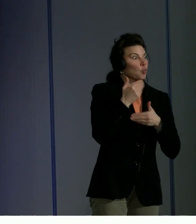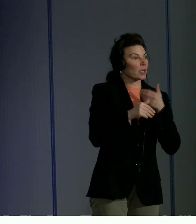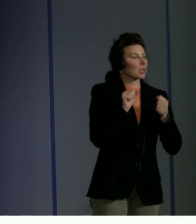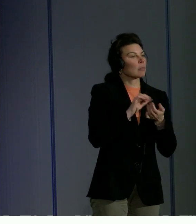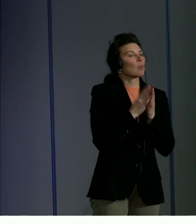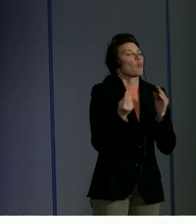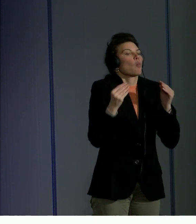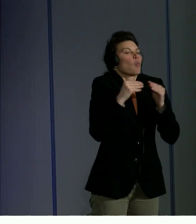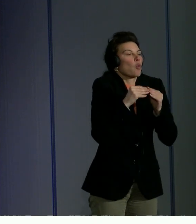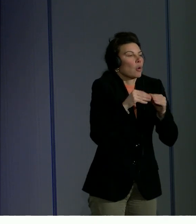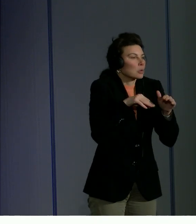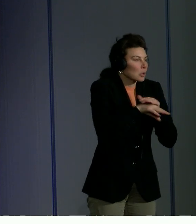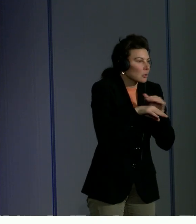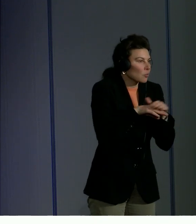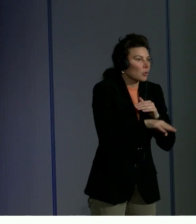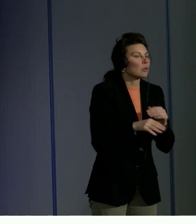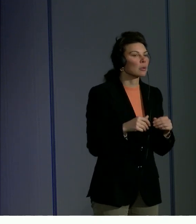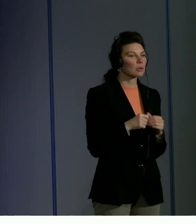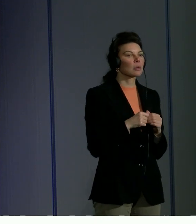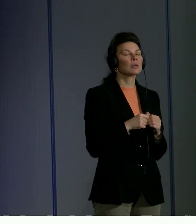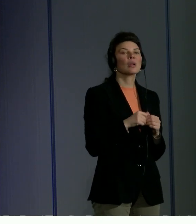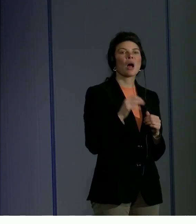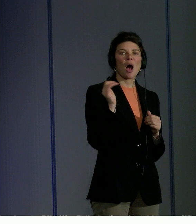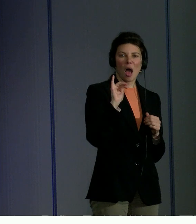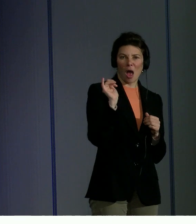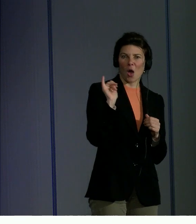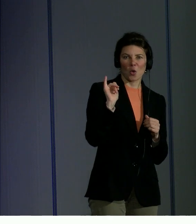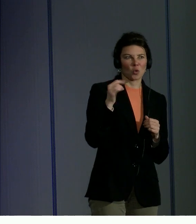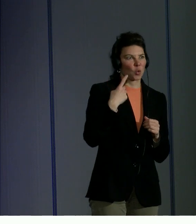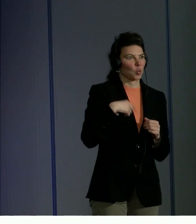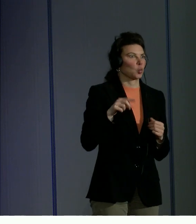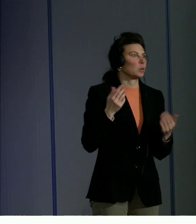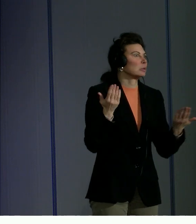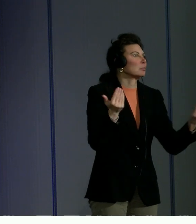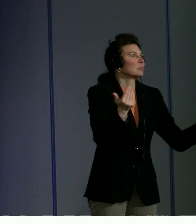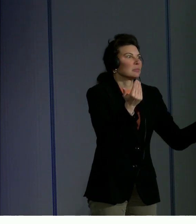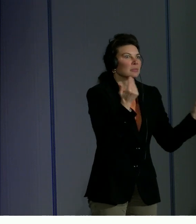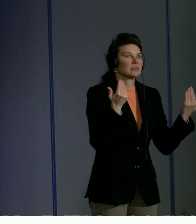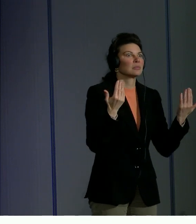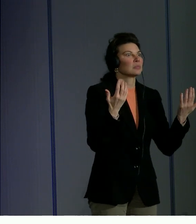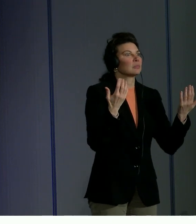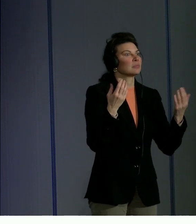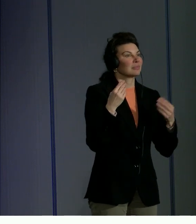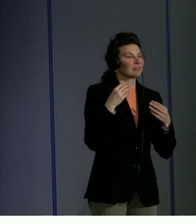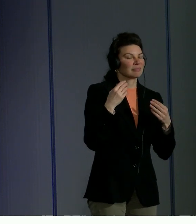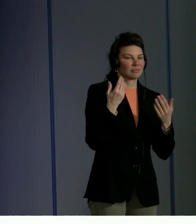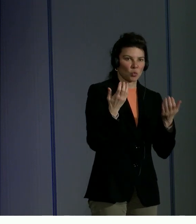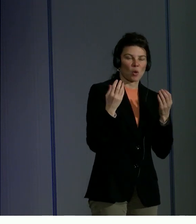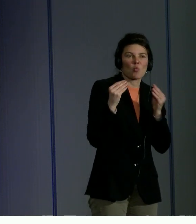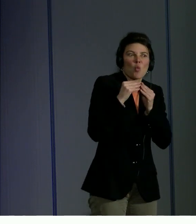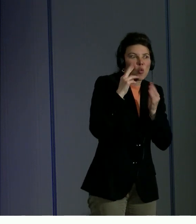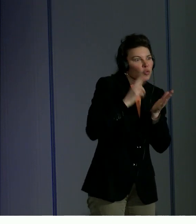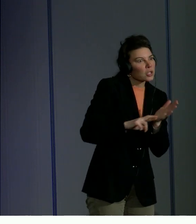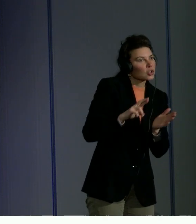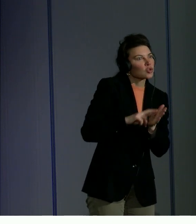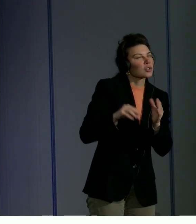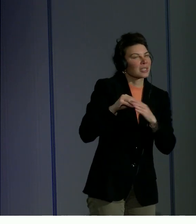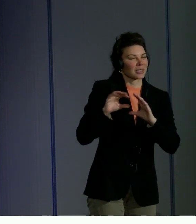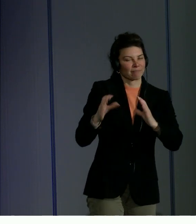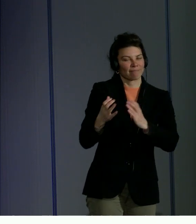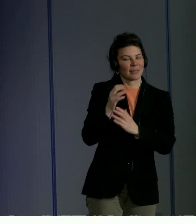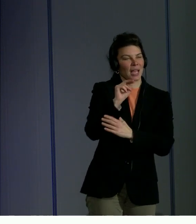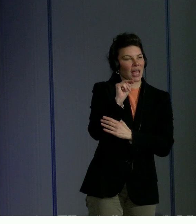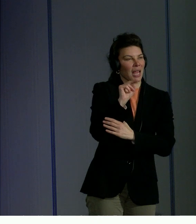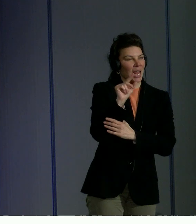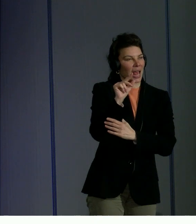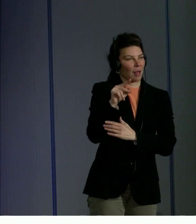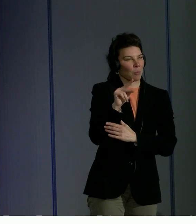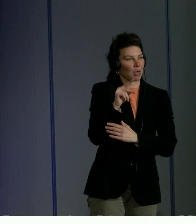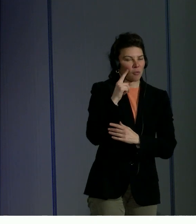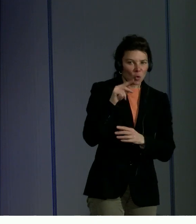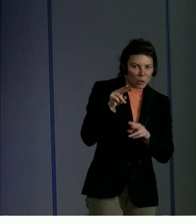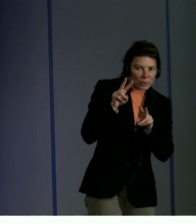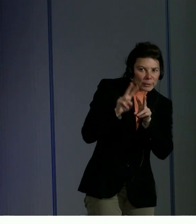Also, there's a call for research within the NLP area to really look at sign language and